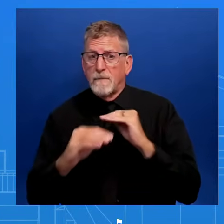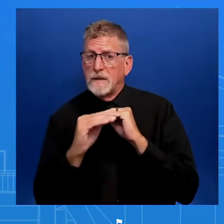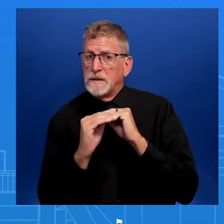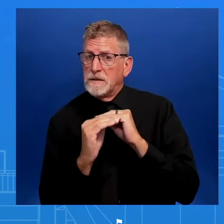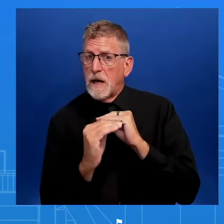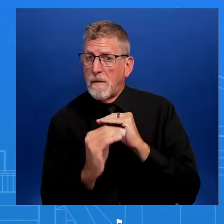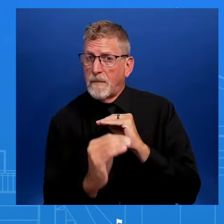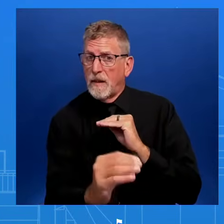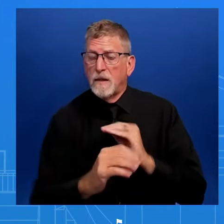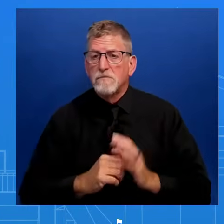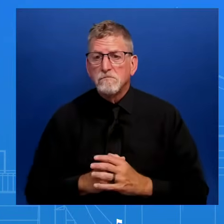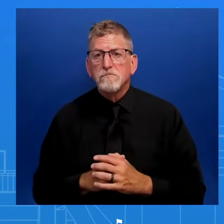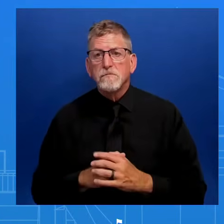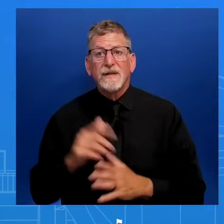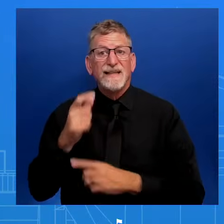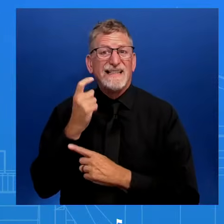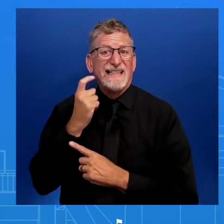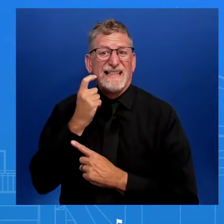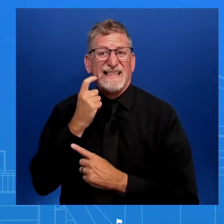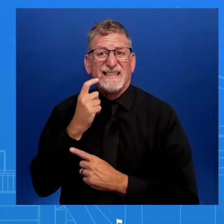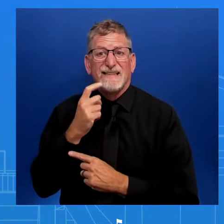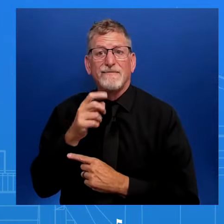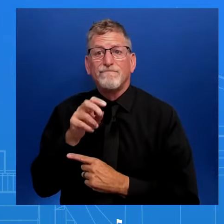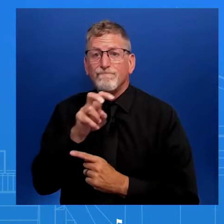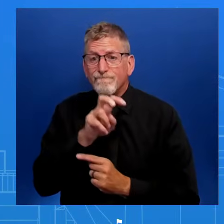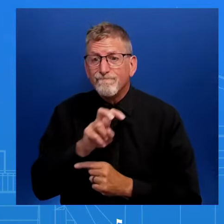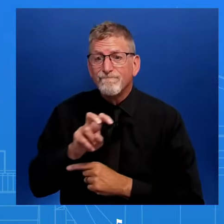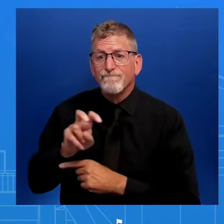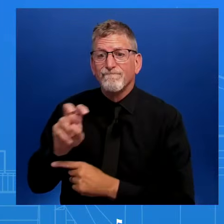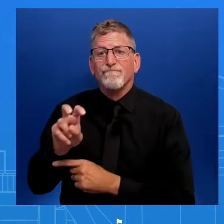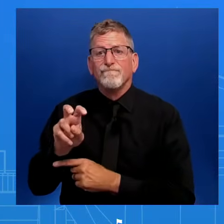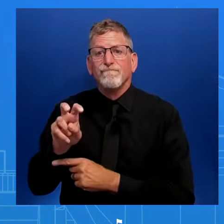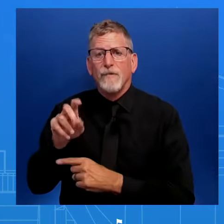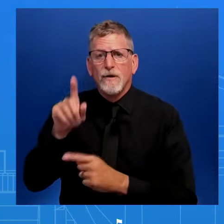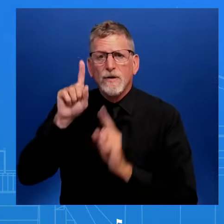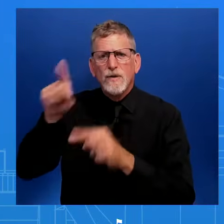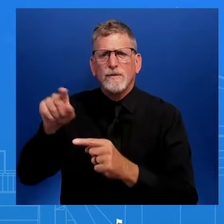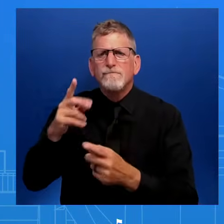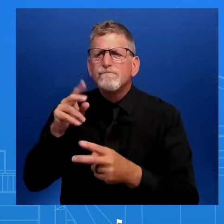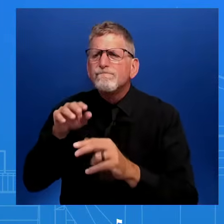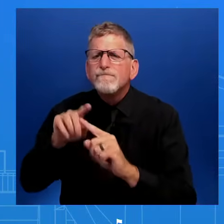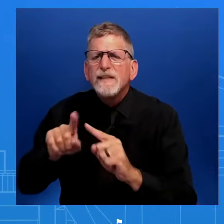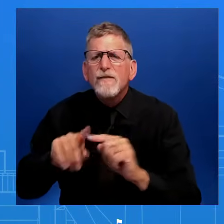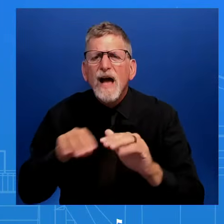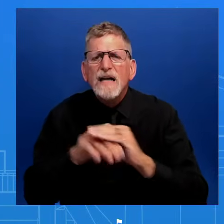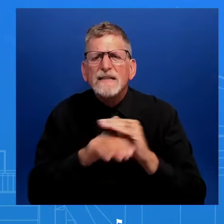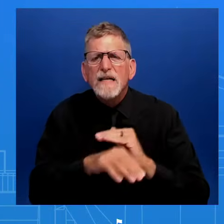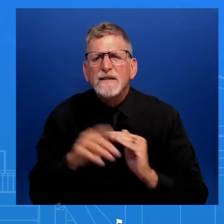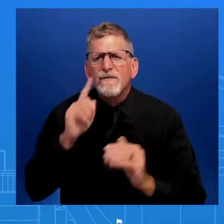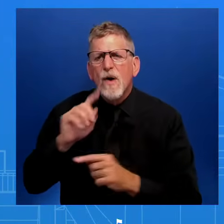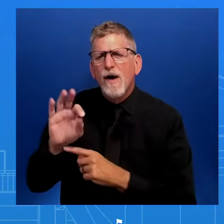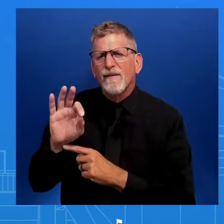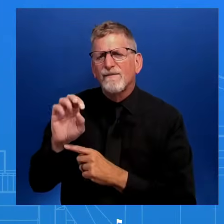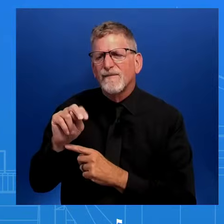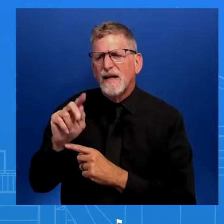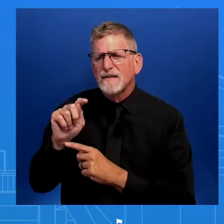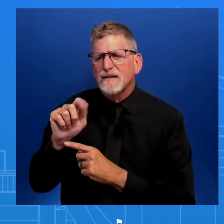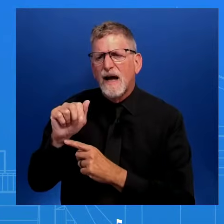I've got two follow-ups. One on Niger, one on Russia. On Niger: Just more broadly, can you talk a little bit about